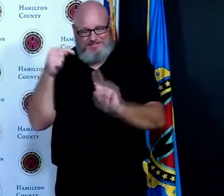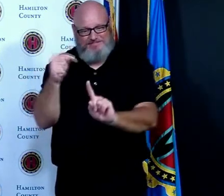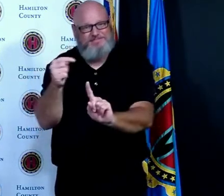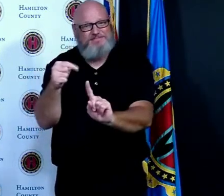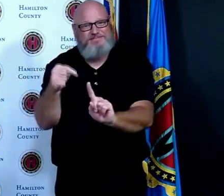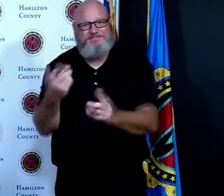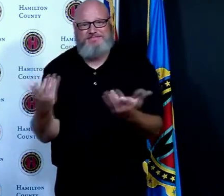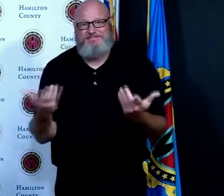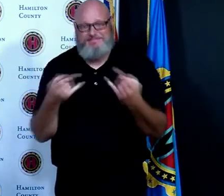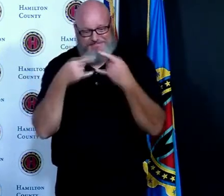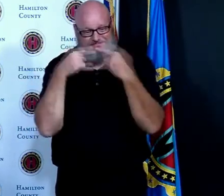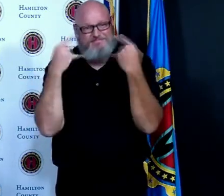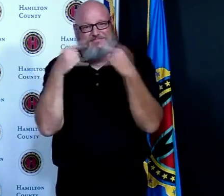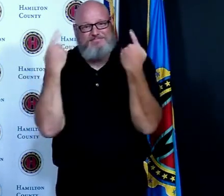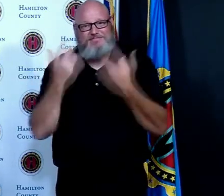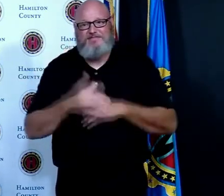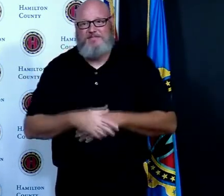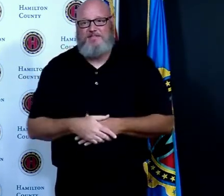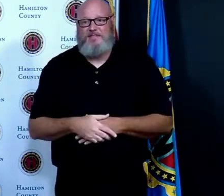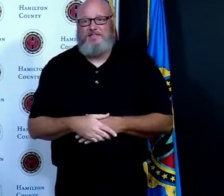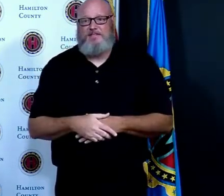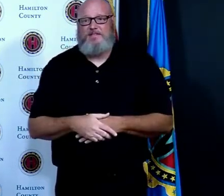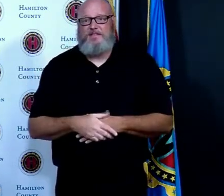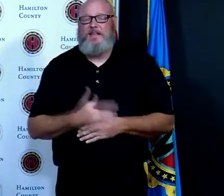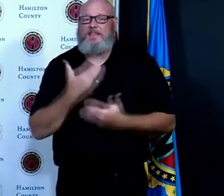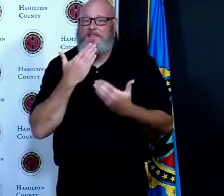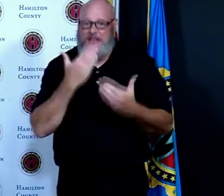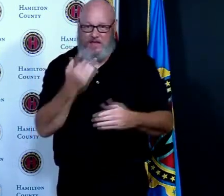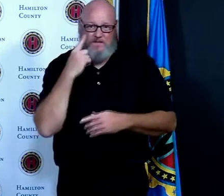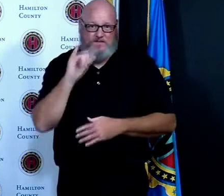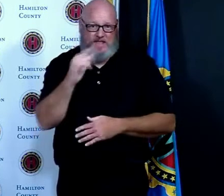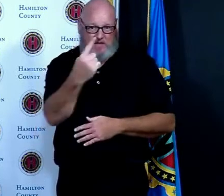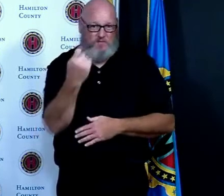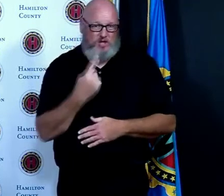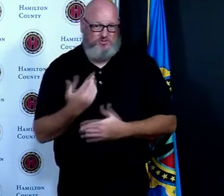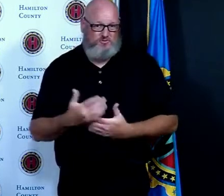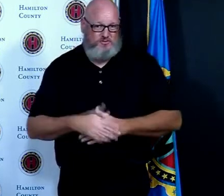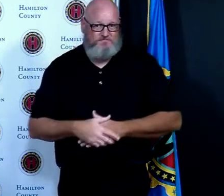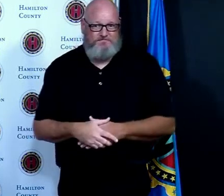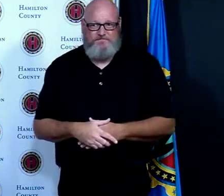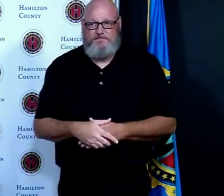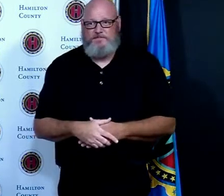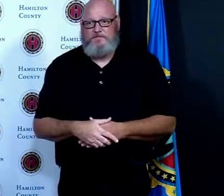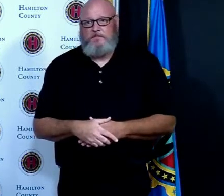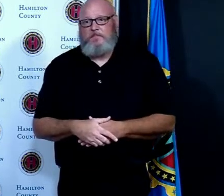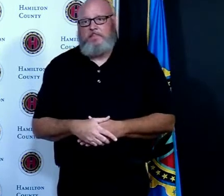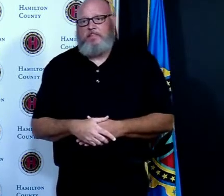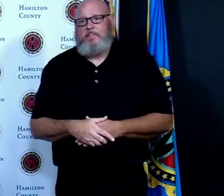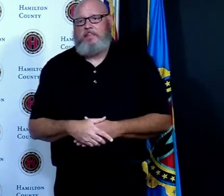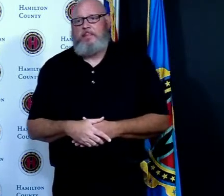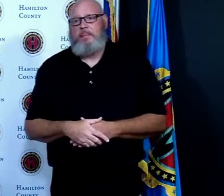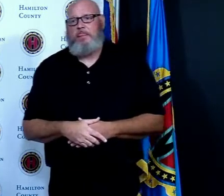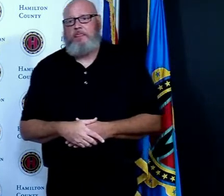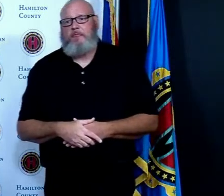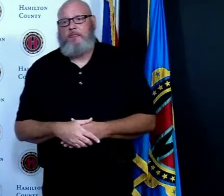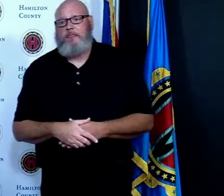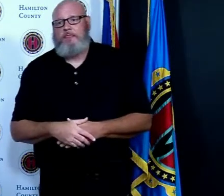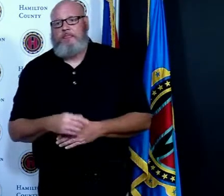thank you for the question John so I think that the messaging about wearing a mask washing your